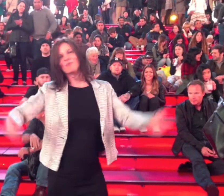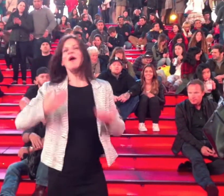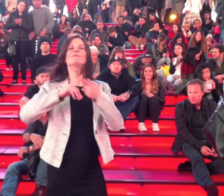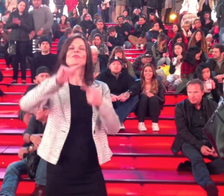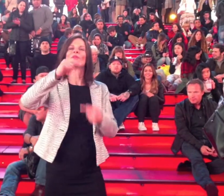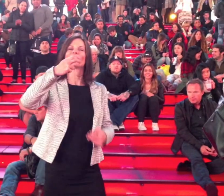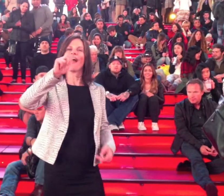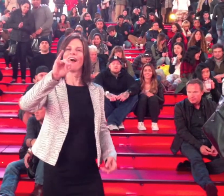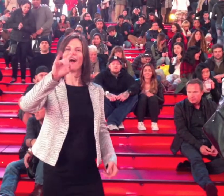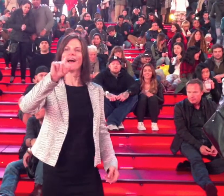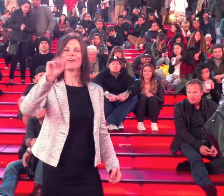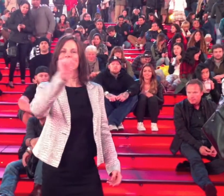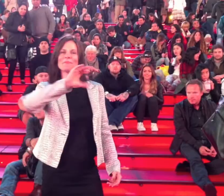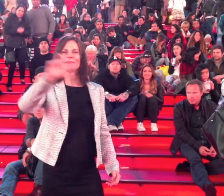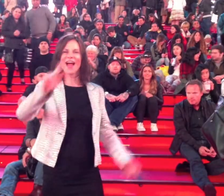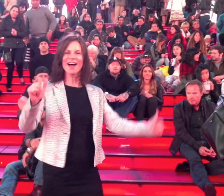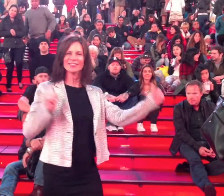Welcome to The Aidan Mack Show!